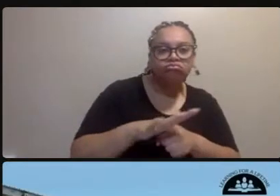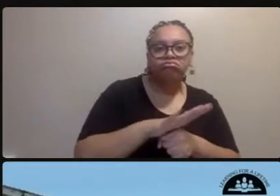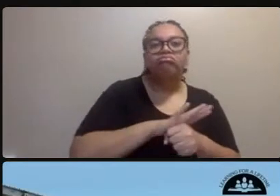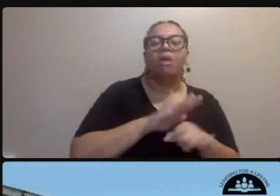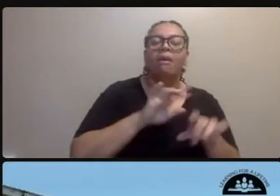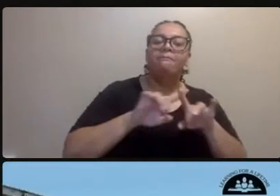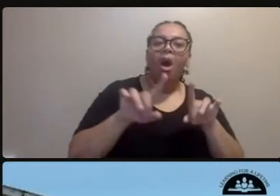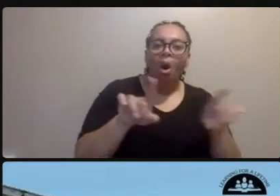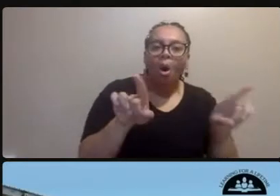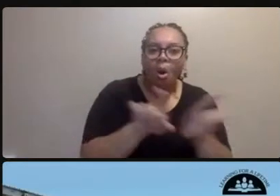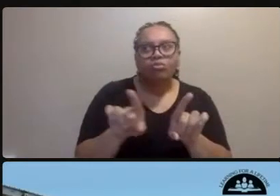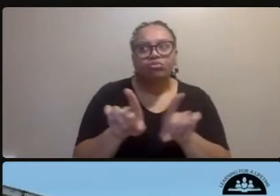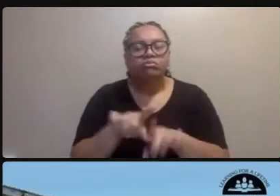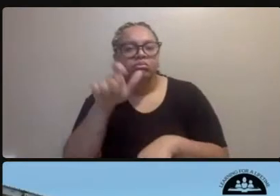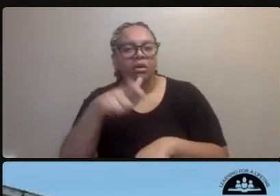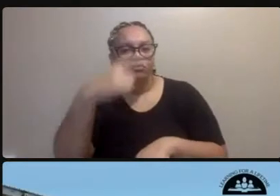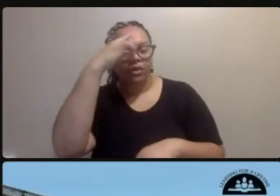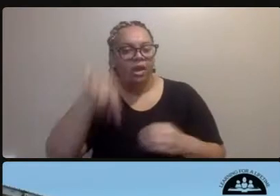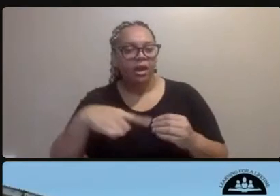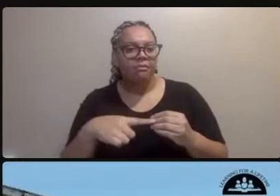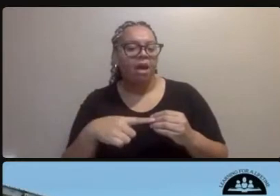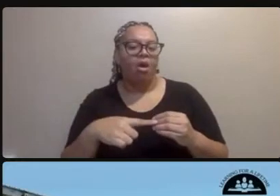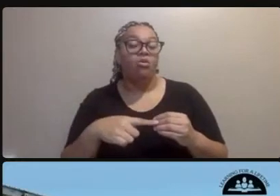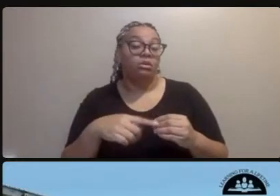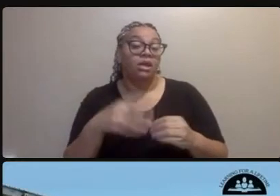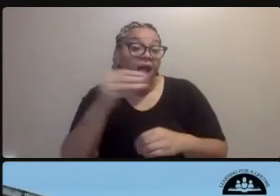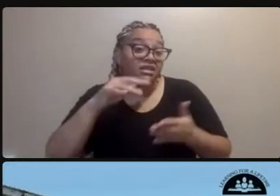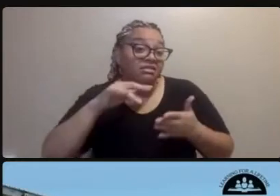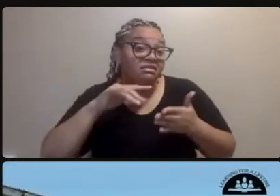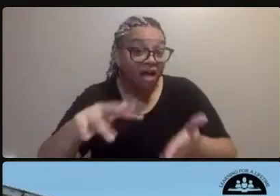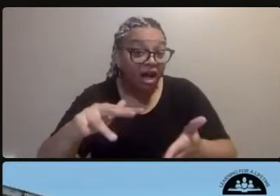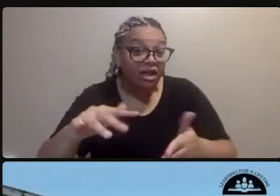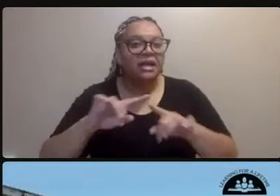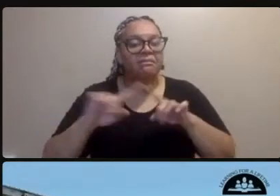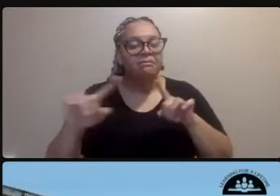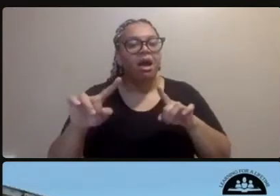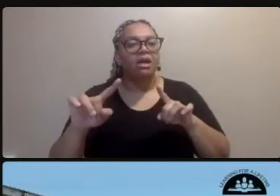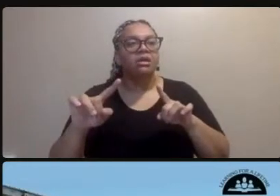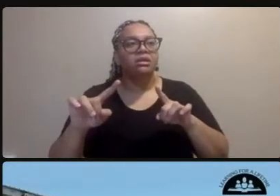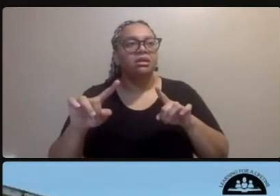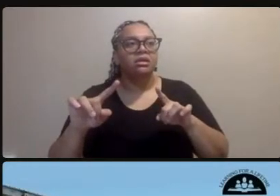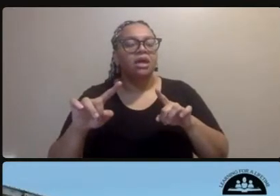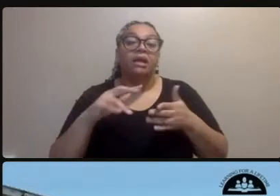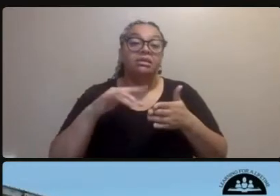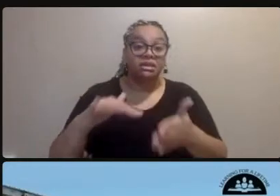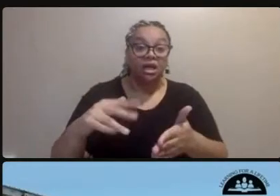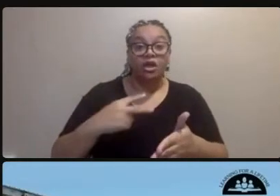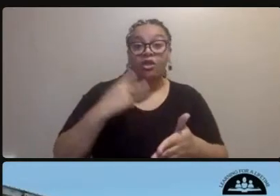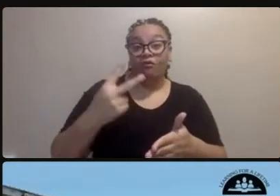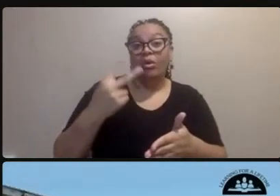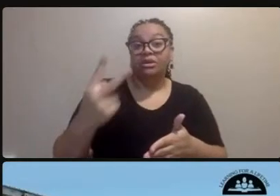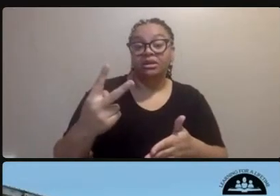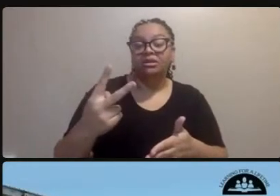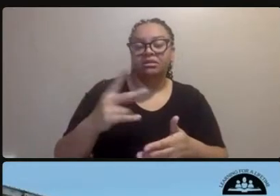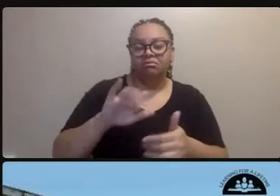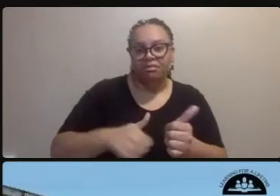DO THEY FEEL WELCOME? DO THEY FEEL INCLUDED WITHIN